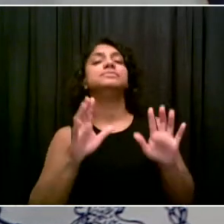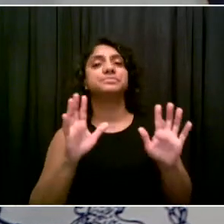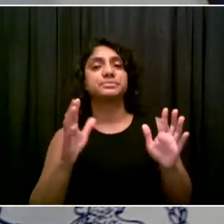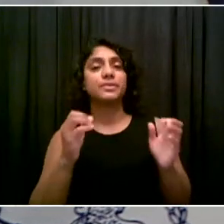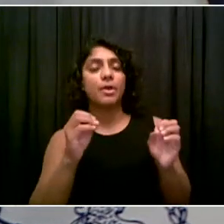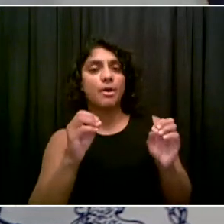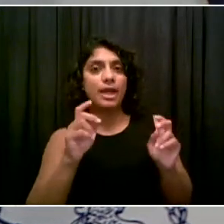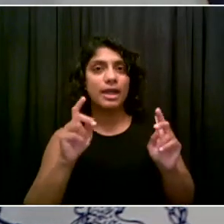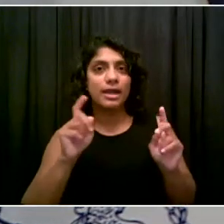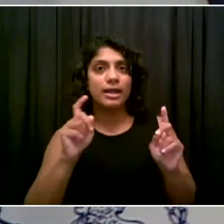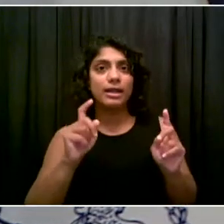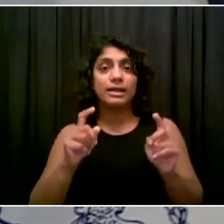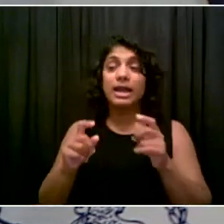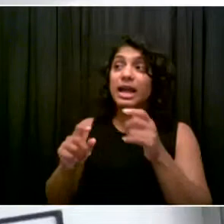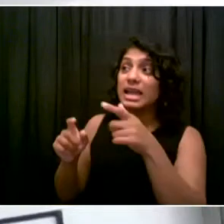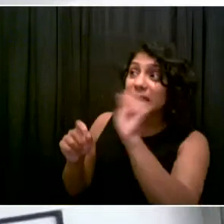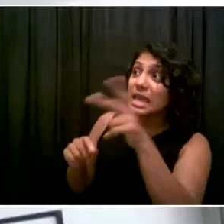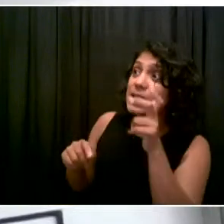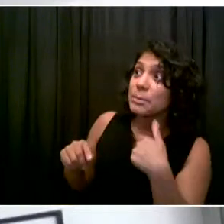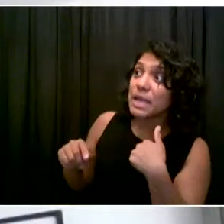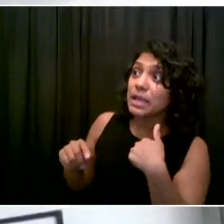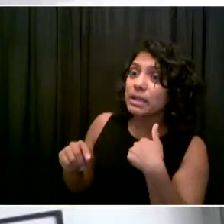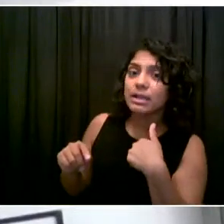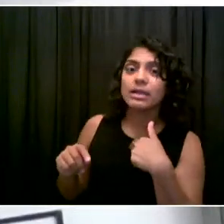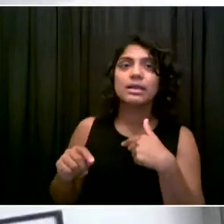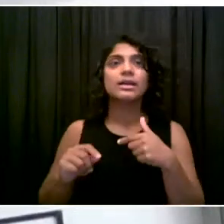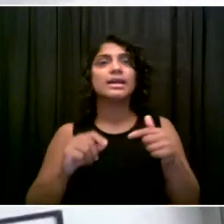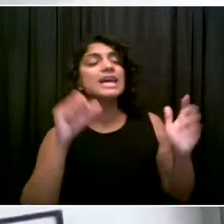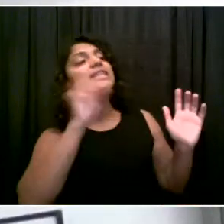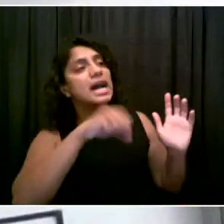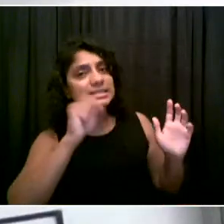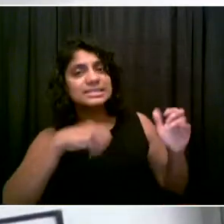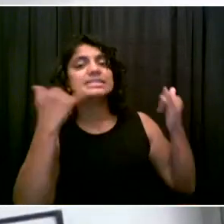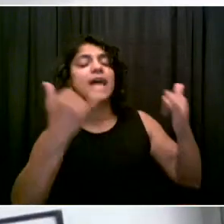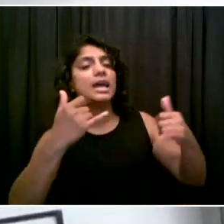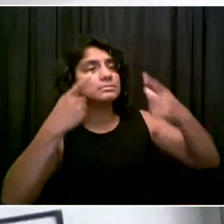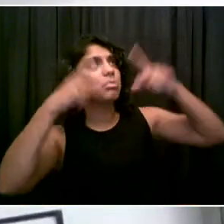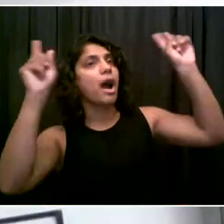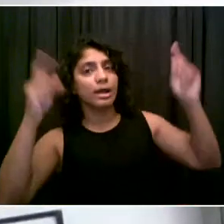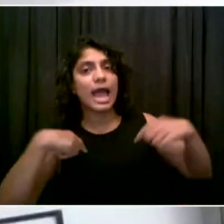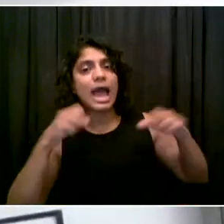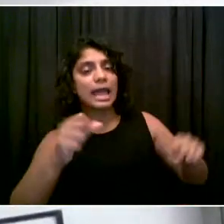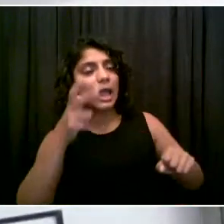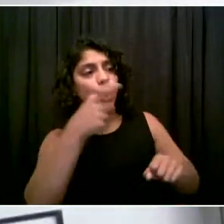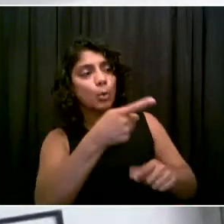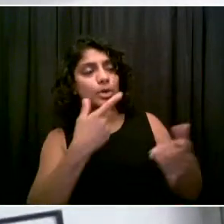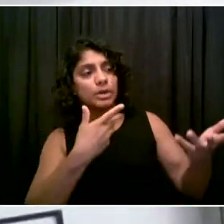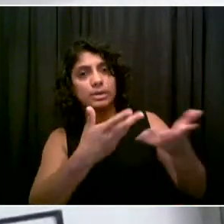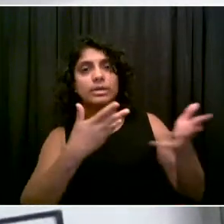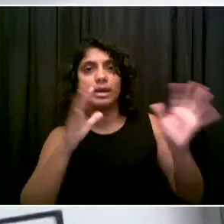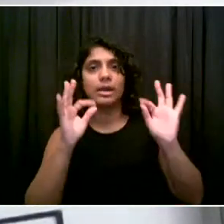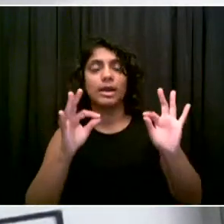UNTIL WE FIGURE THIS OUT. CAN YOU HEAR